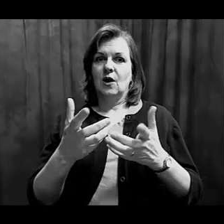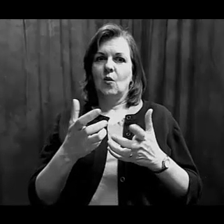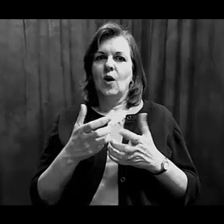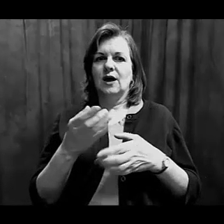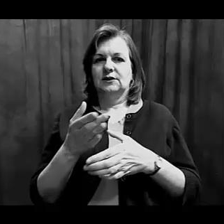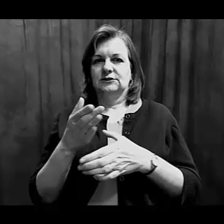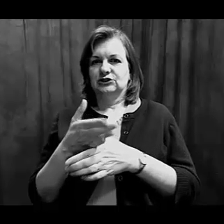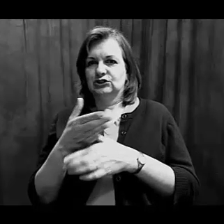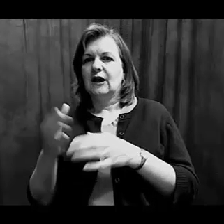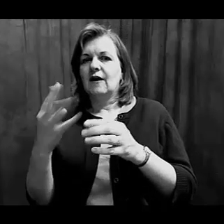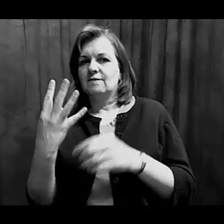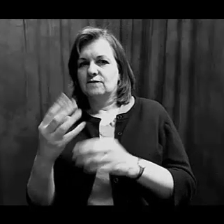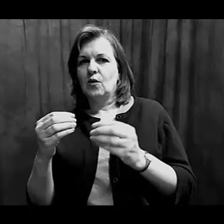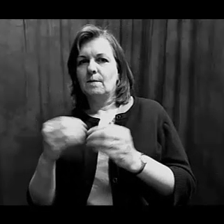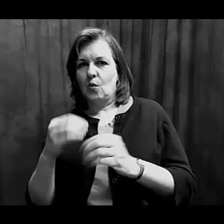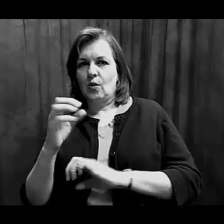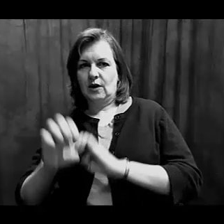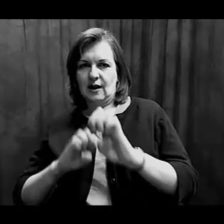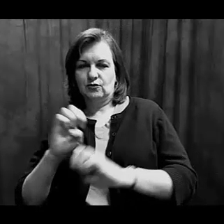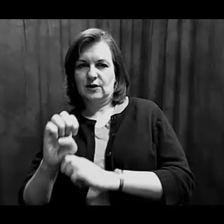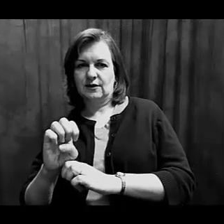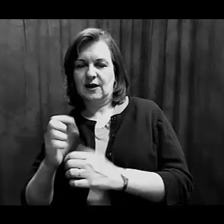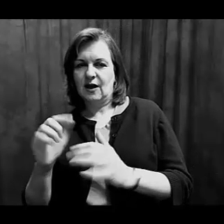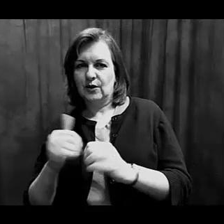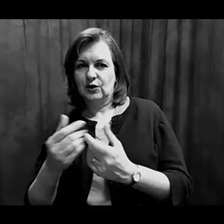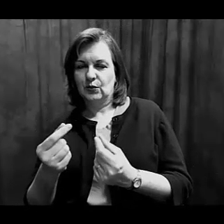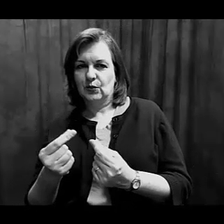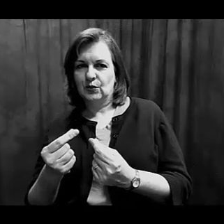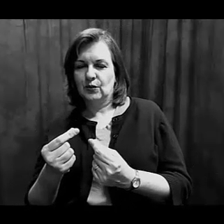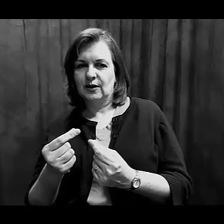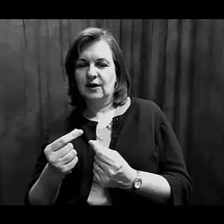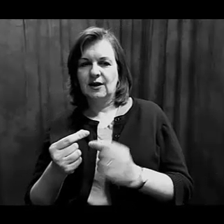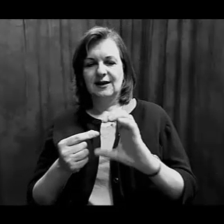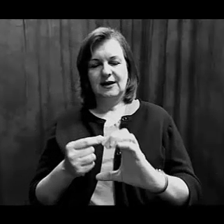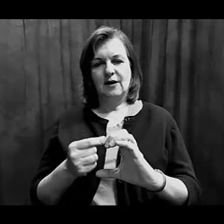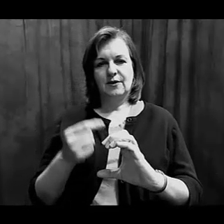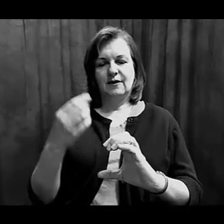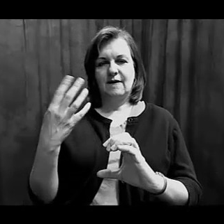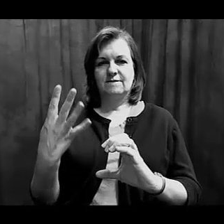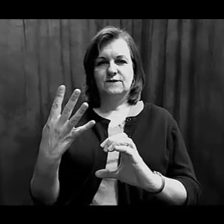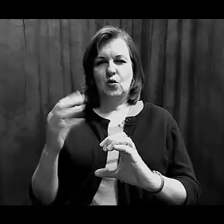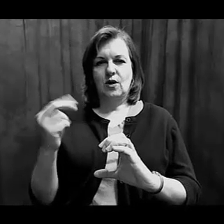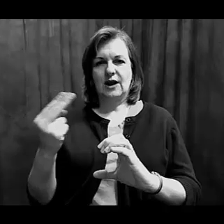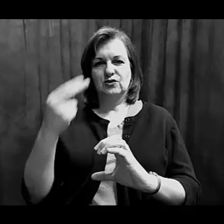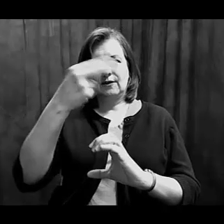wanted to share 4 more electrons -- well to do that you give it 4 hydrogens